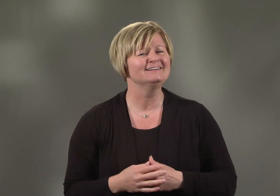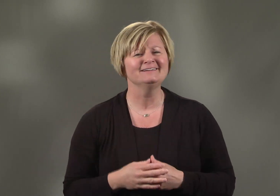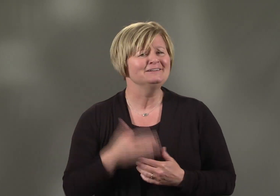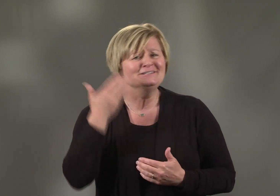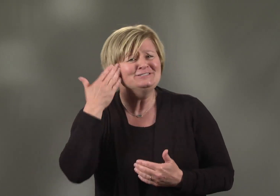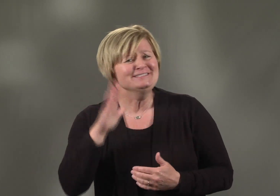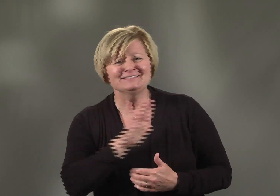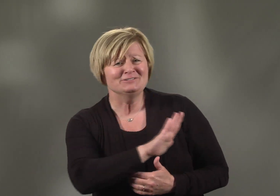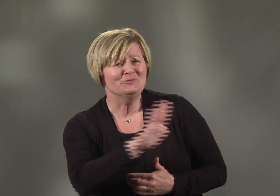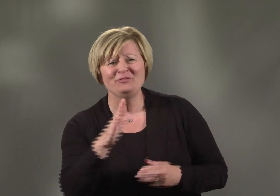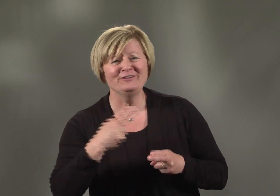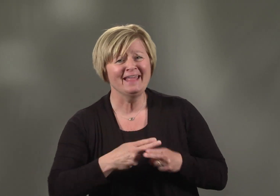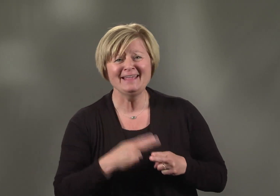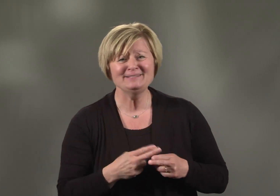She does not know their names.